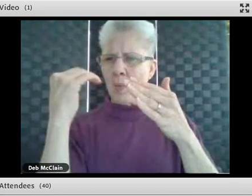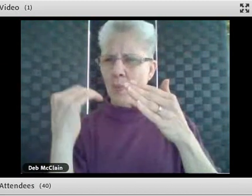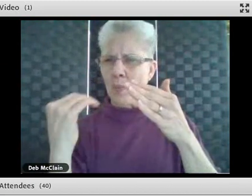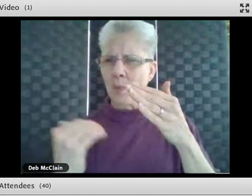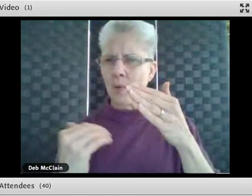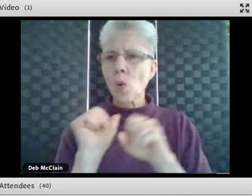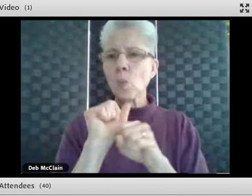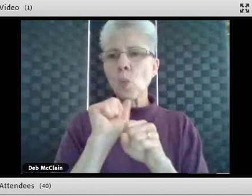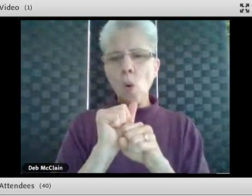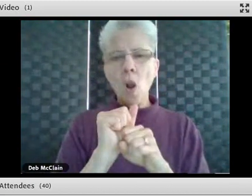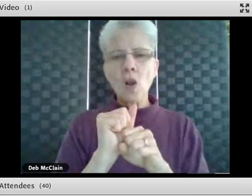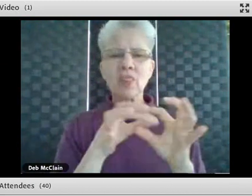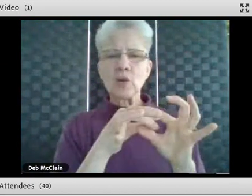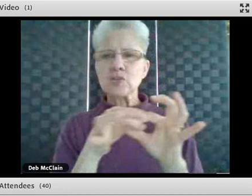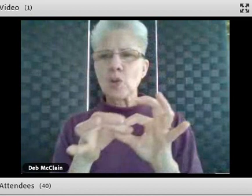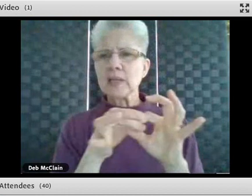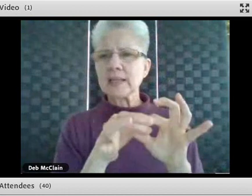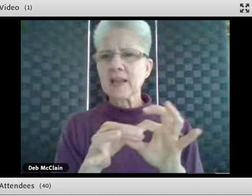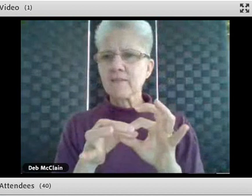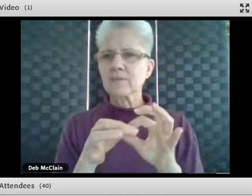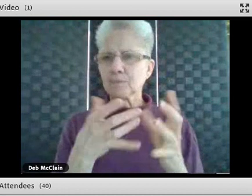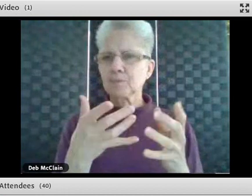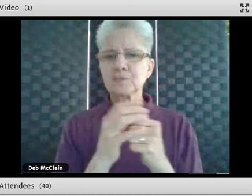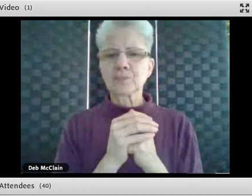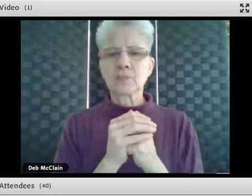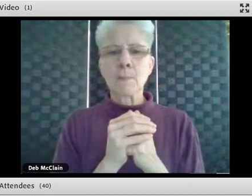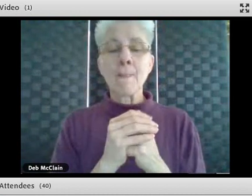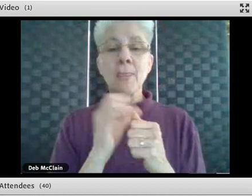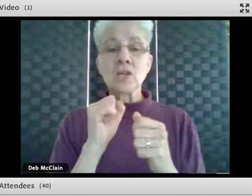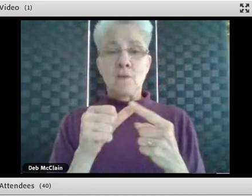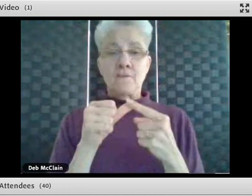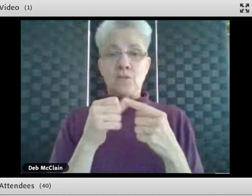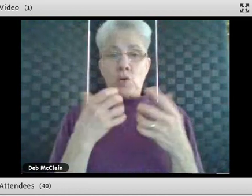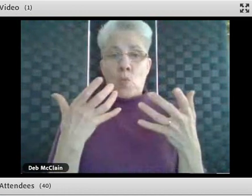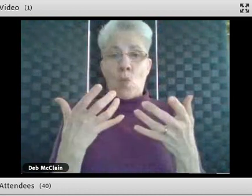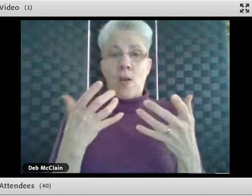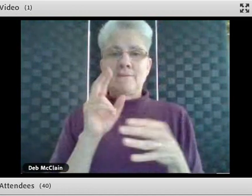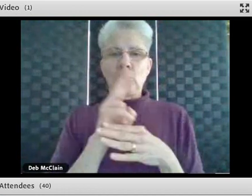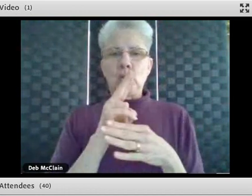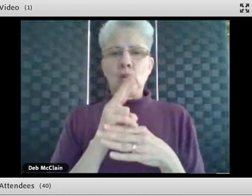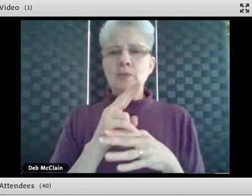and the associative relationship and so forth. So, first of all, if you're using Classification Web,